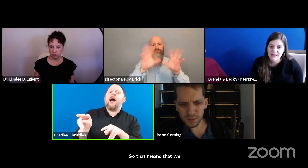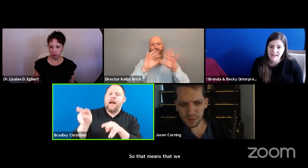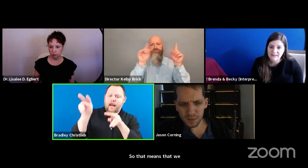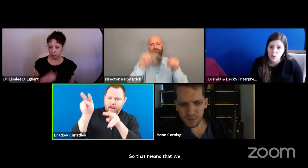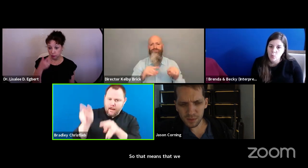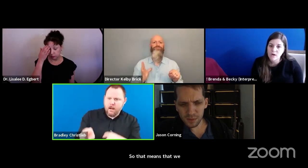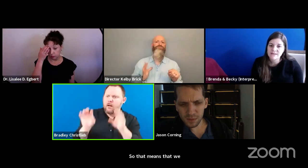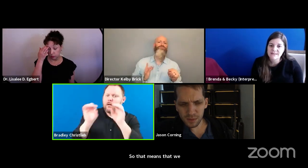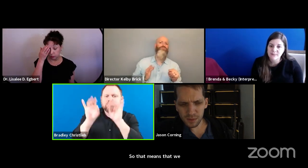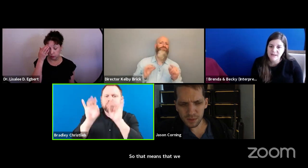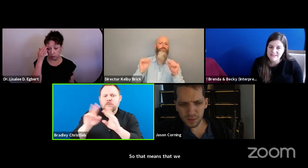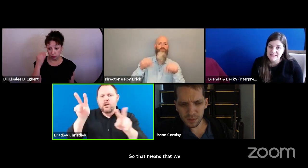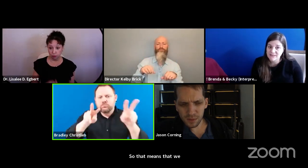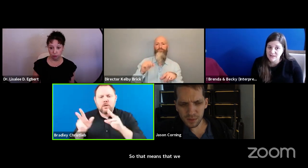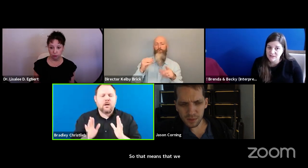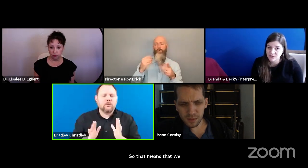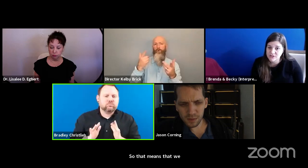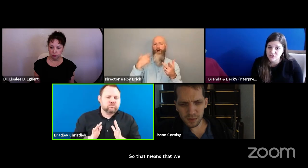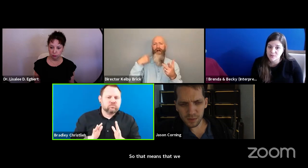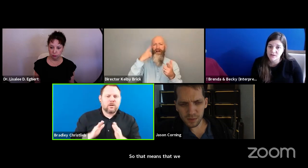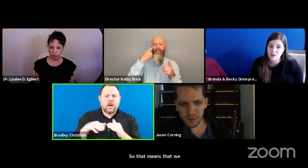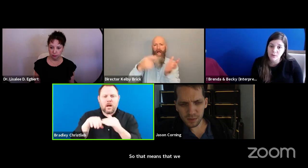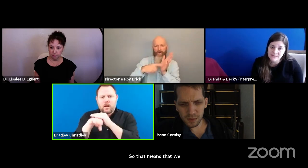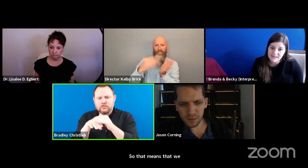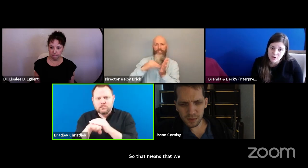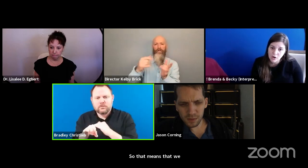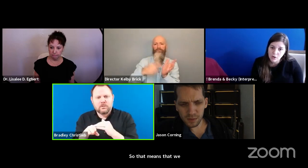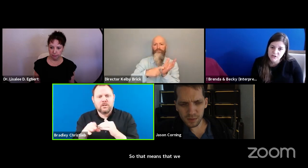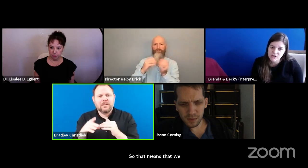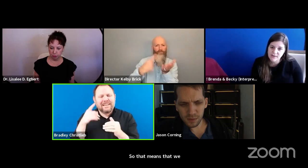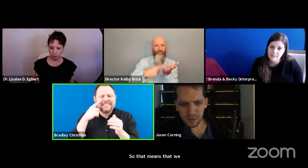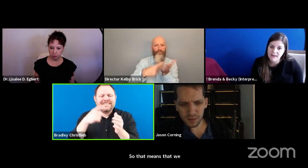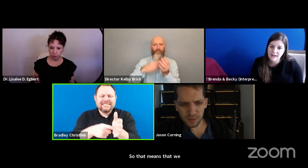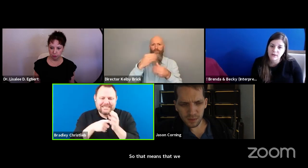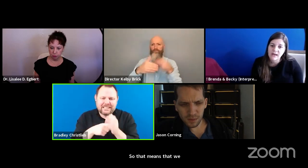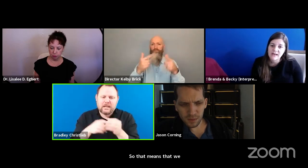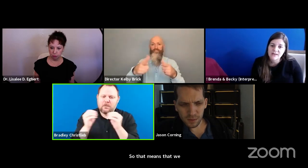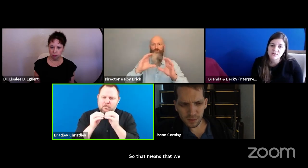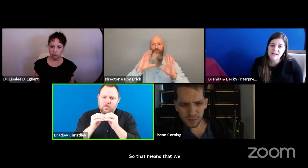Again, where best to leave that information? Within our website or to share that back out?